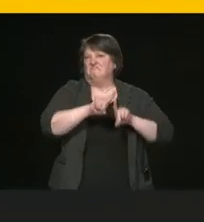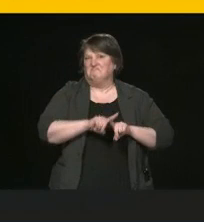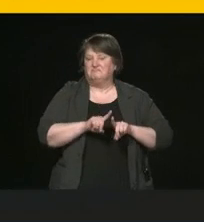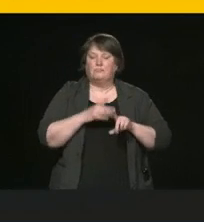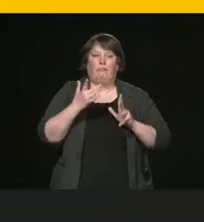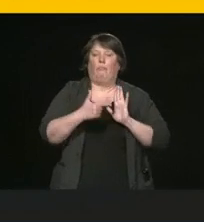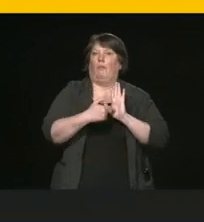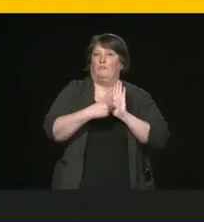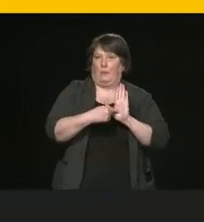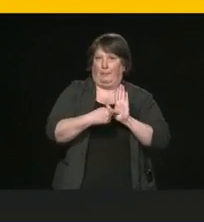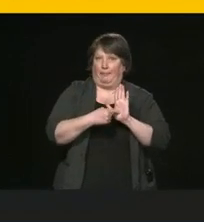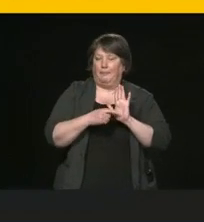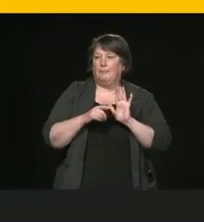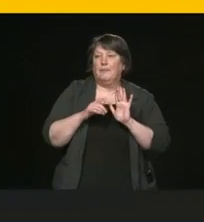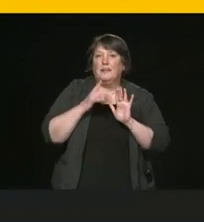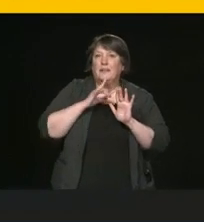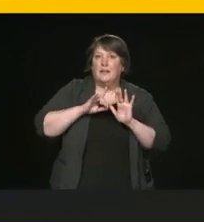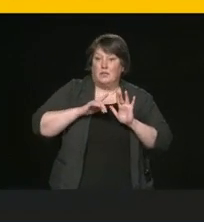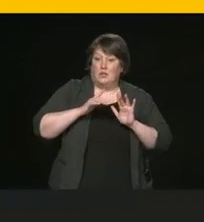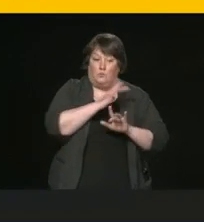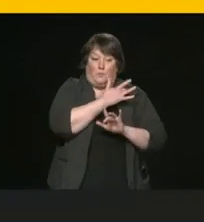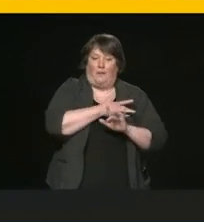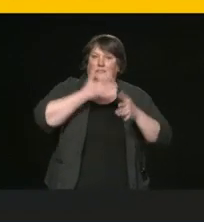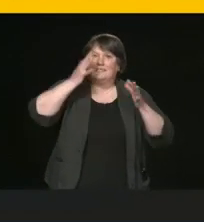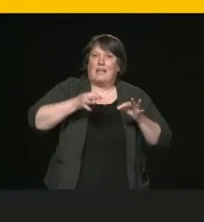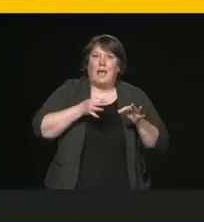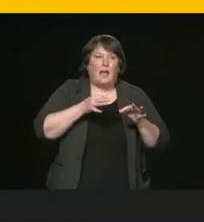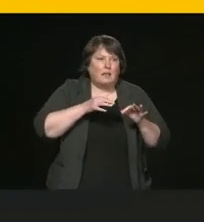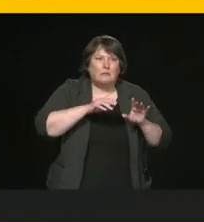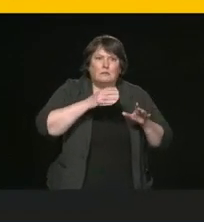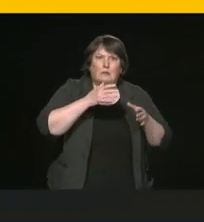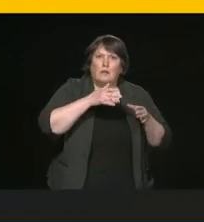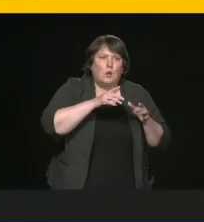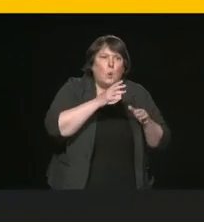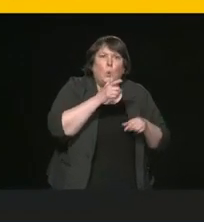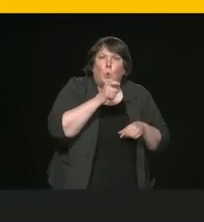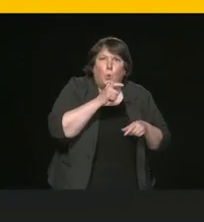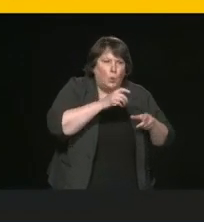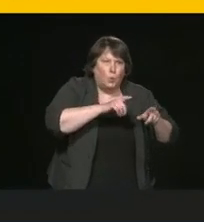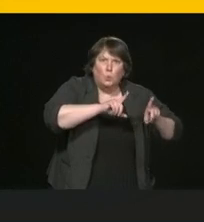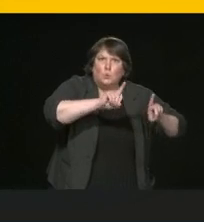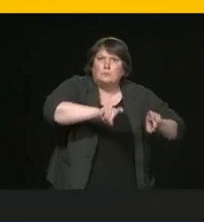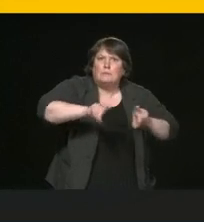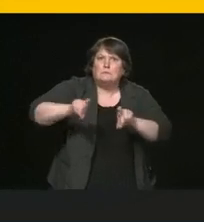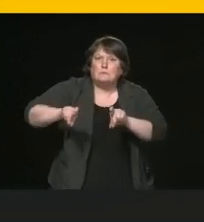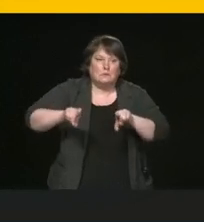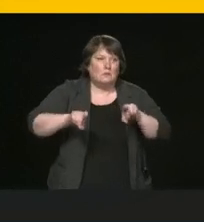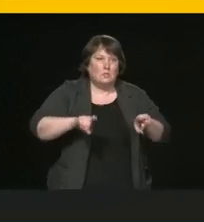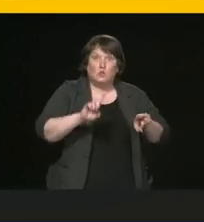DIFFERENT FACTORS. ONE IS HOW THE PROVINCES ARE